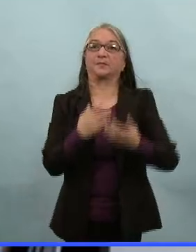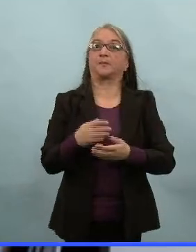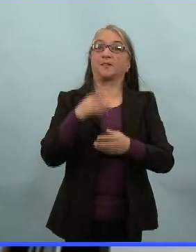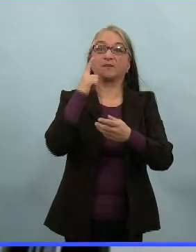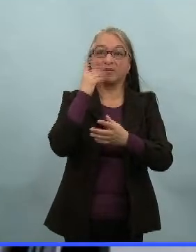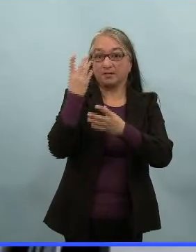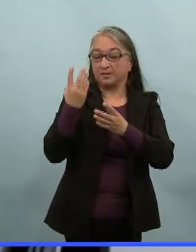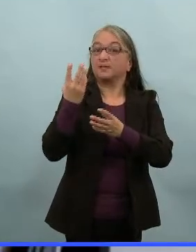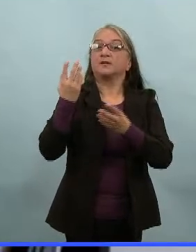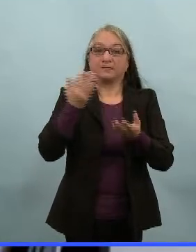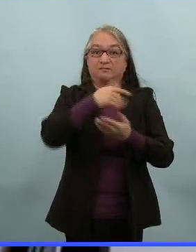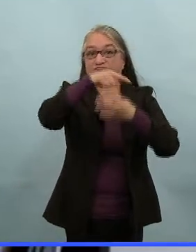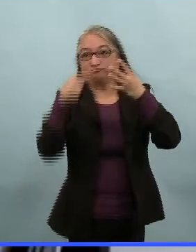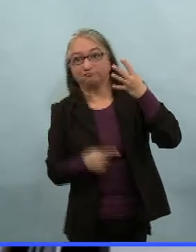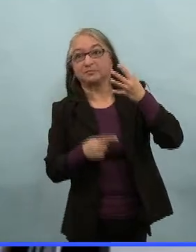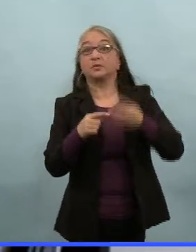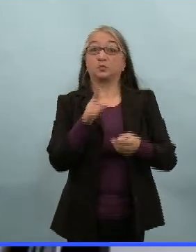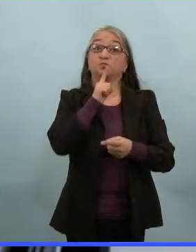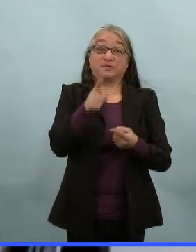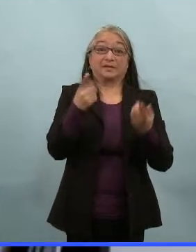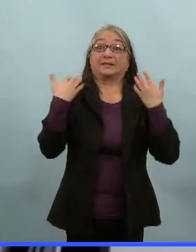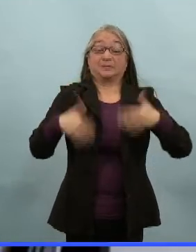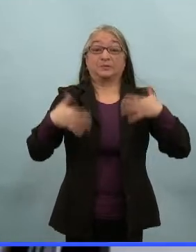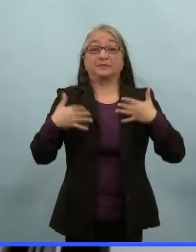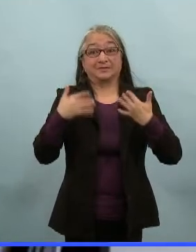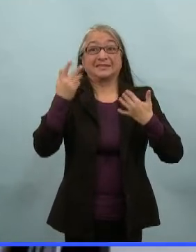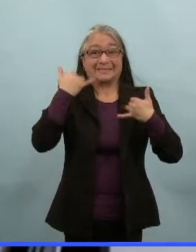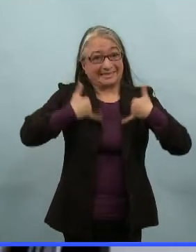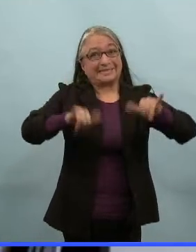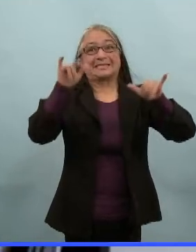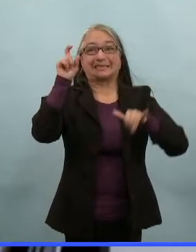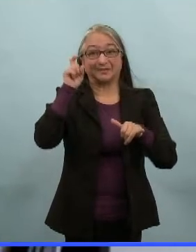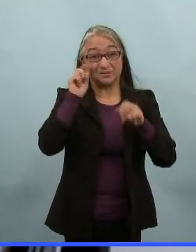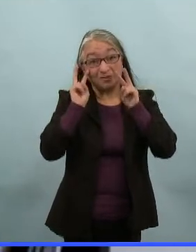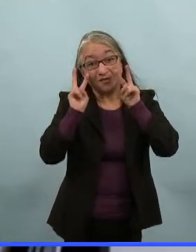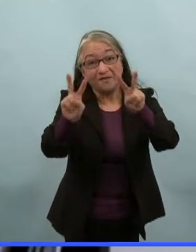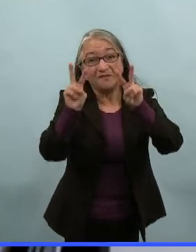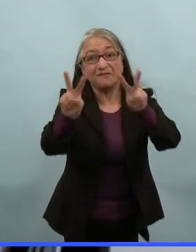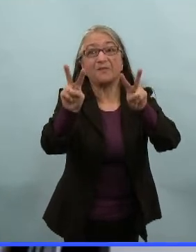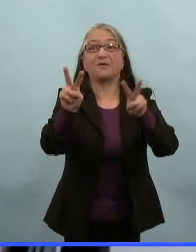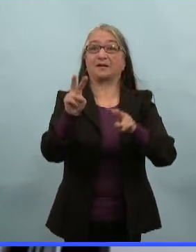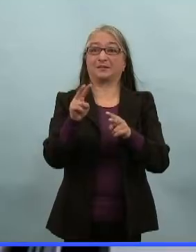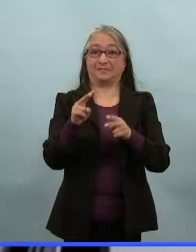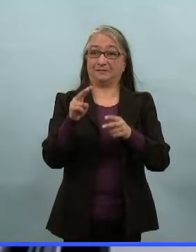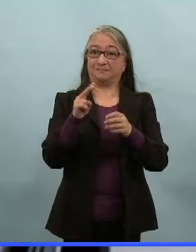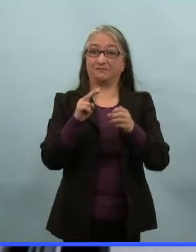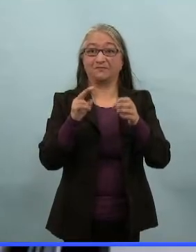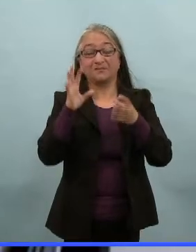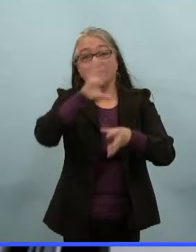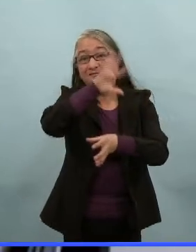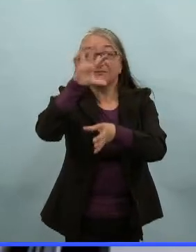giving us something to look uh forward to and to contribute to getting us out of this pandemic